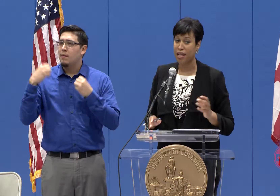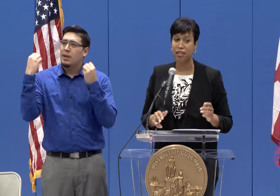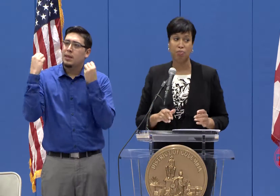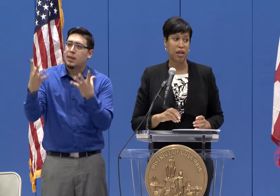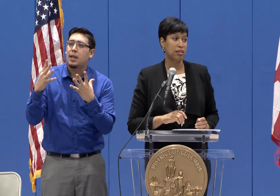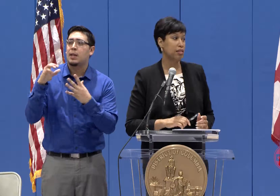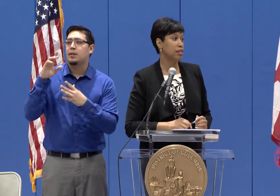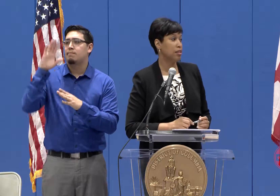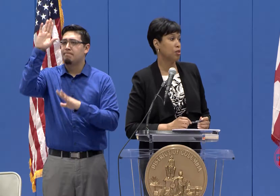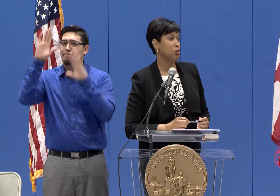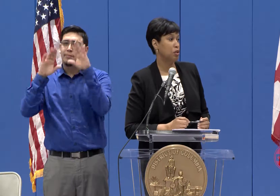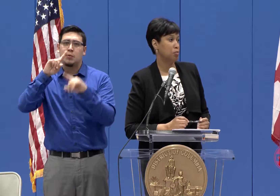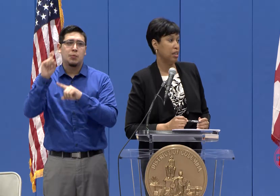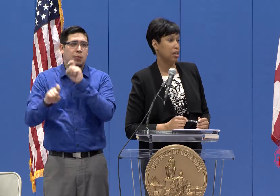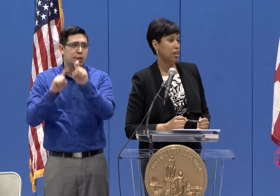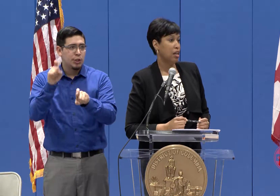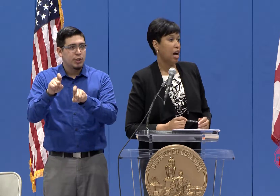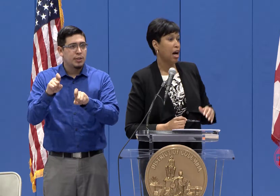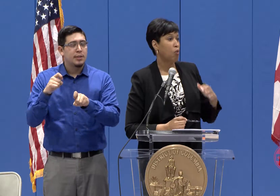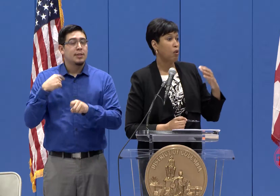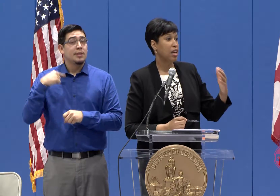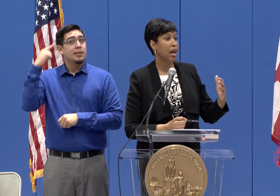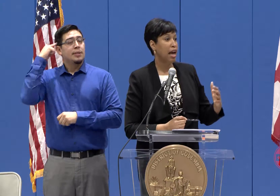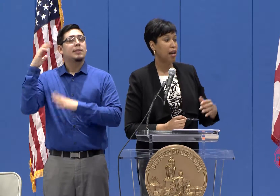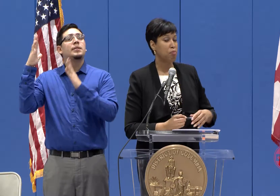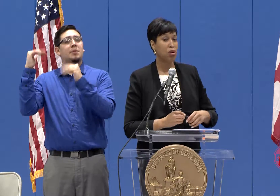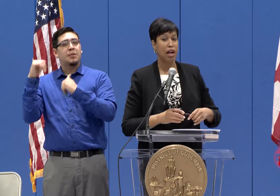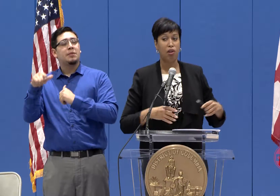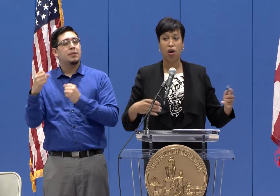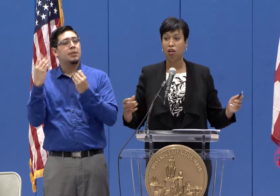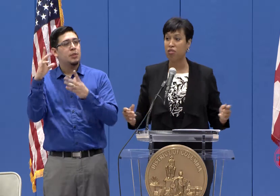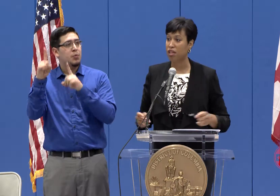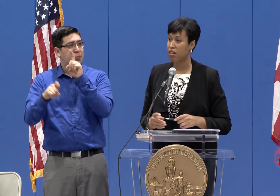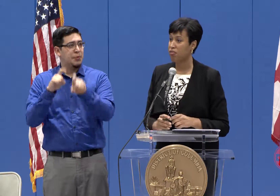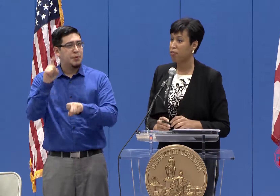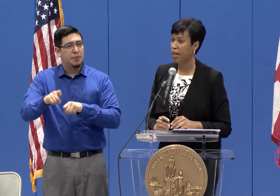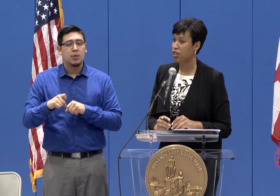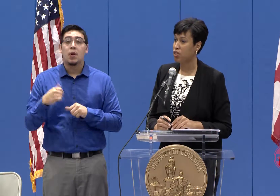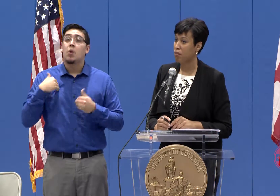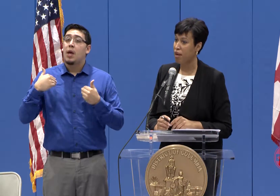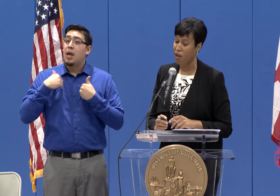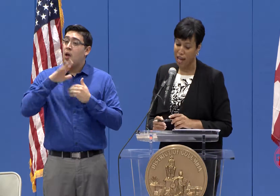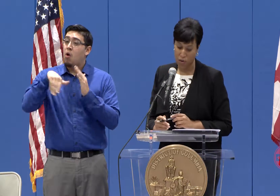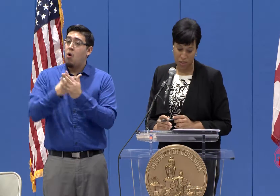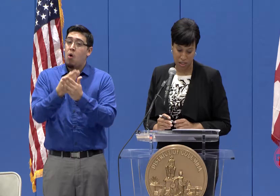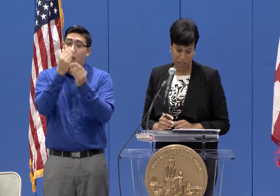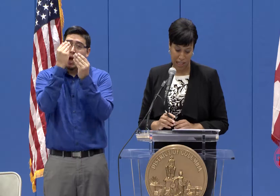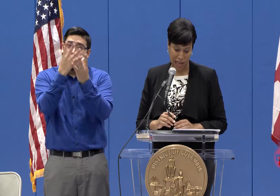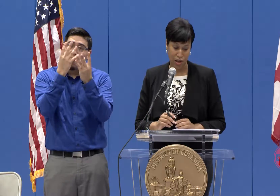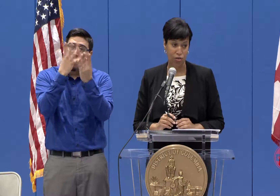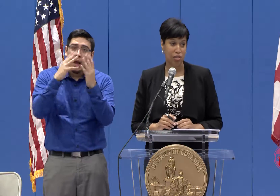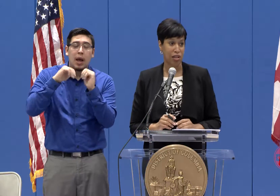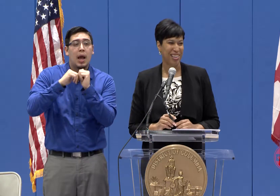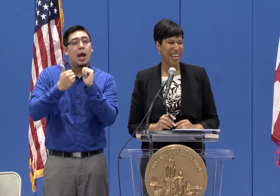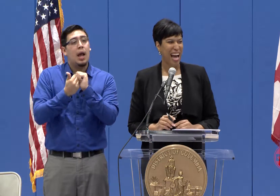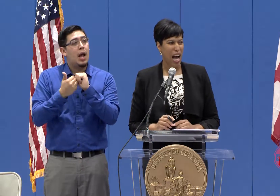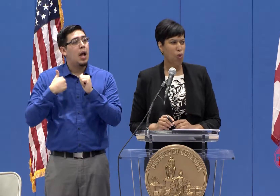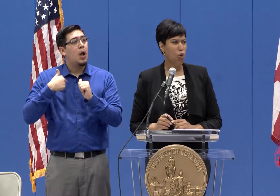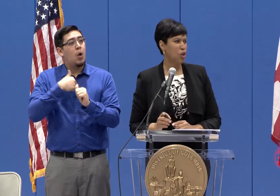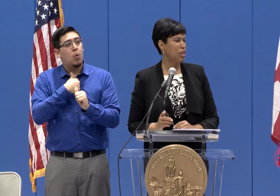EXPECTED THAT THERE WOULD BE. WE HAVE PUT OUT ALL OF THE INFORMATION ABOUT HOW WE SITE HOUSING, HOW WE'RE GOING TO